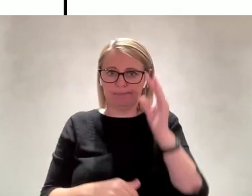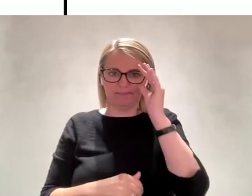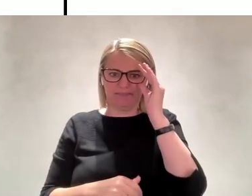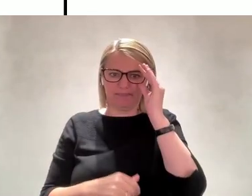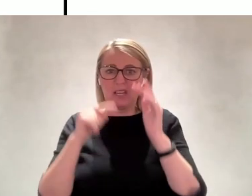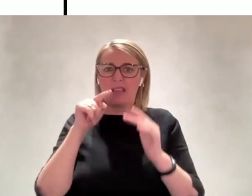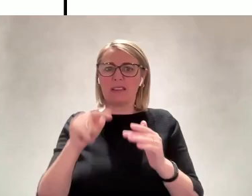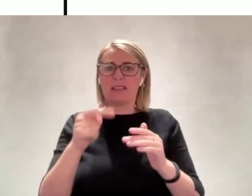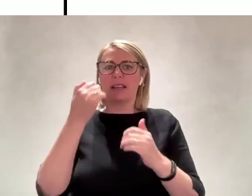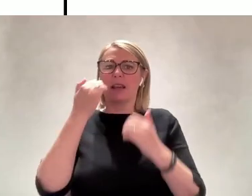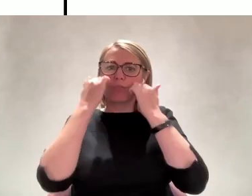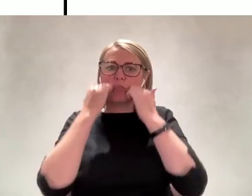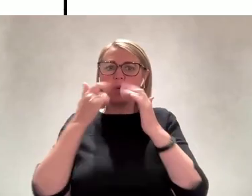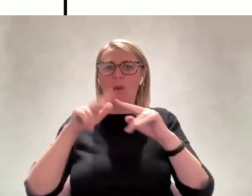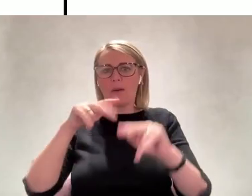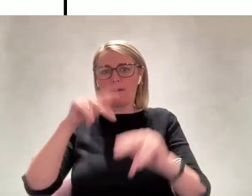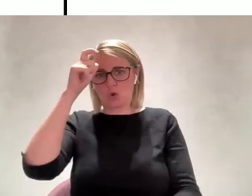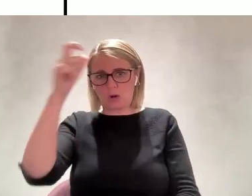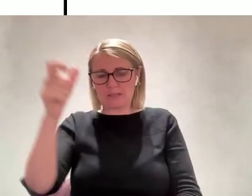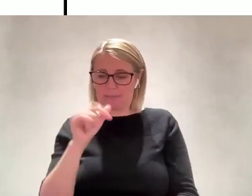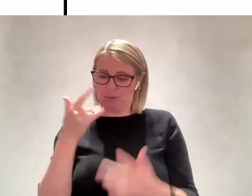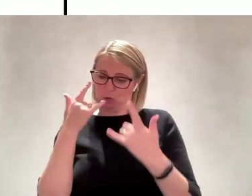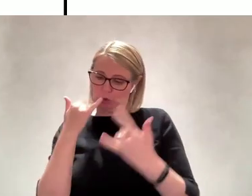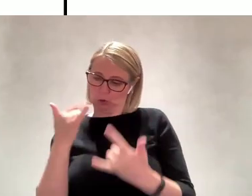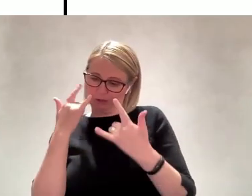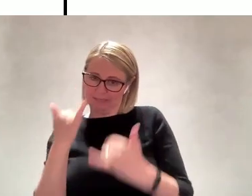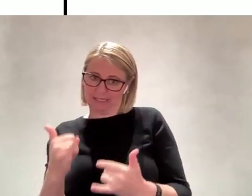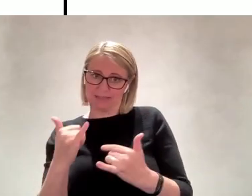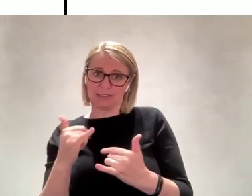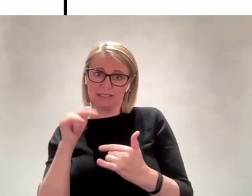This proof of concept was designed to test the feasibility